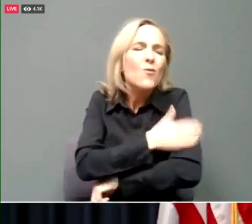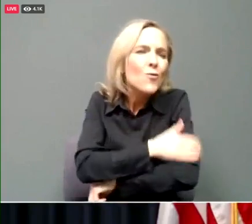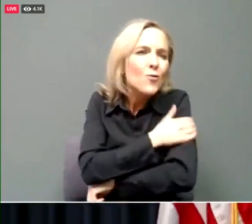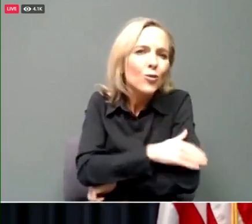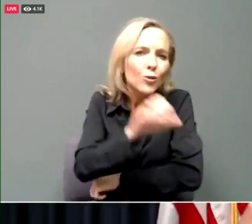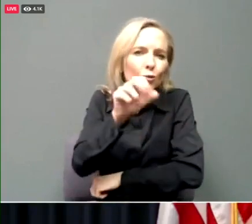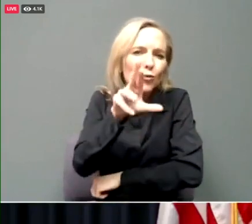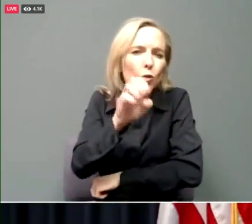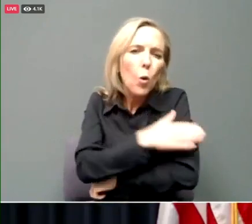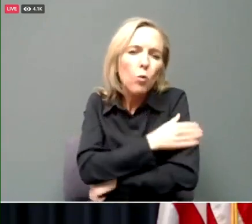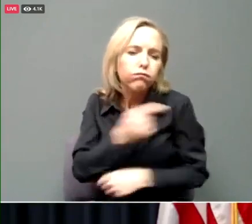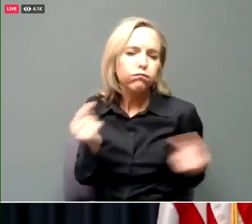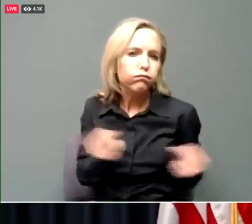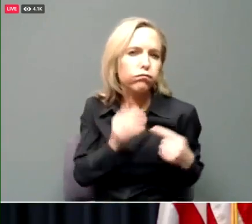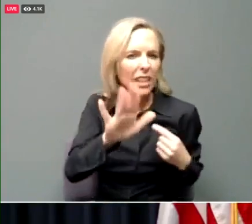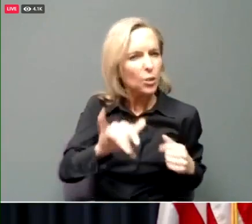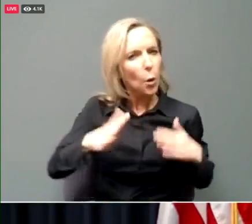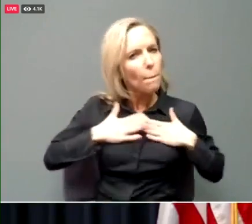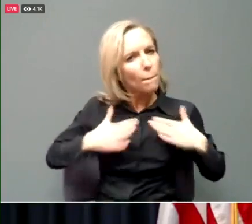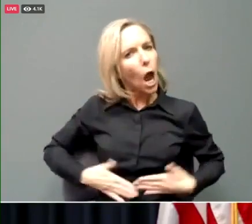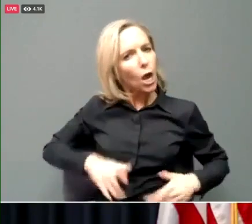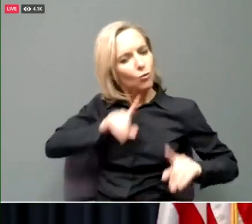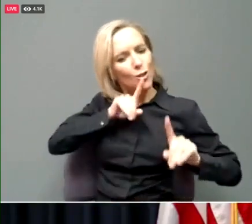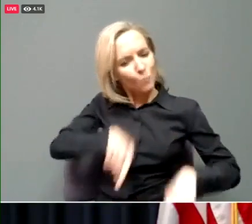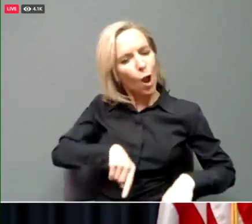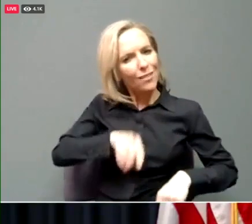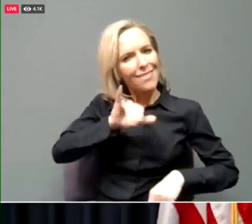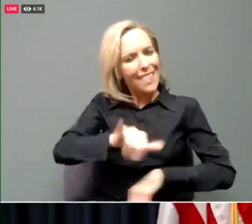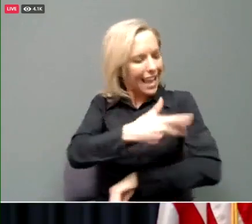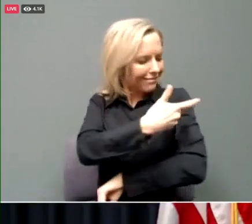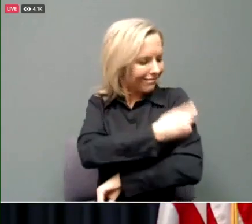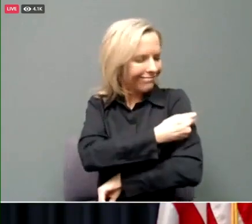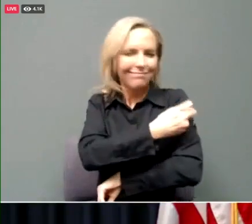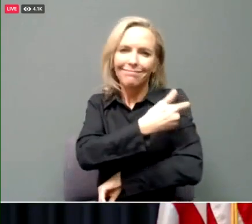normal. That's your body. Responding to the stimulus that's the vaccine. It is